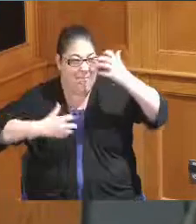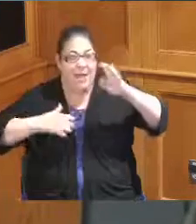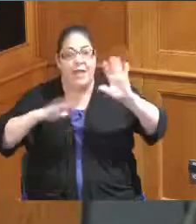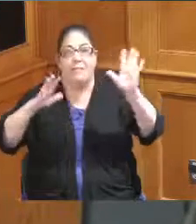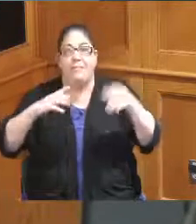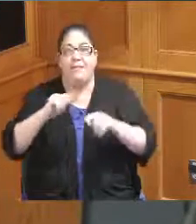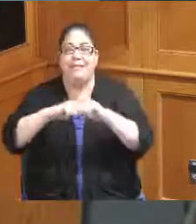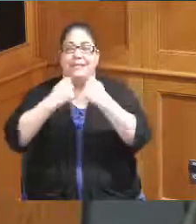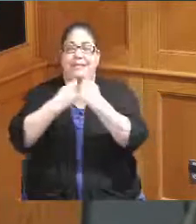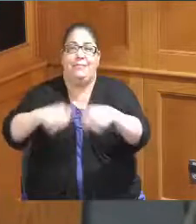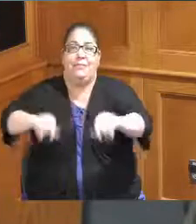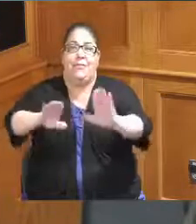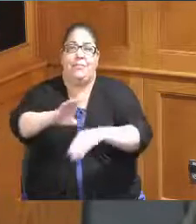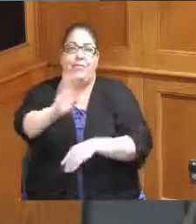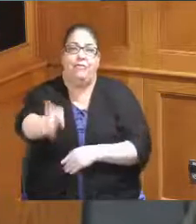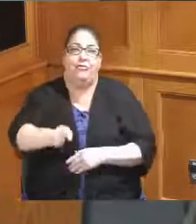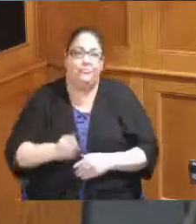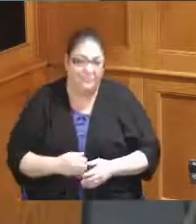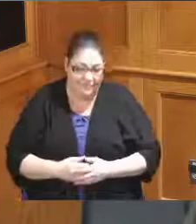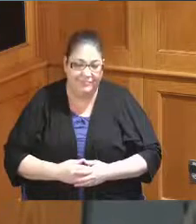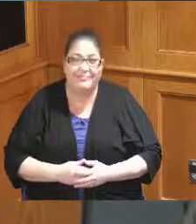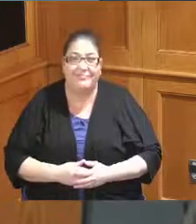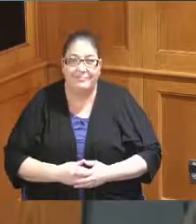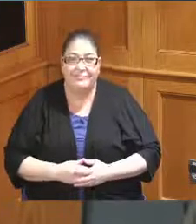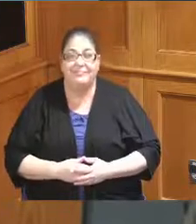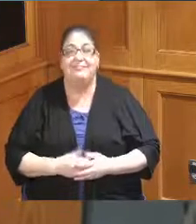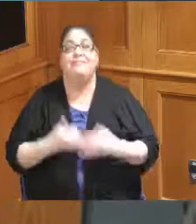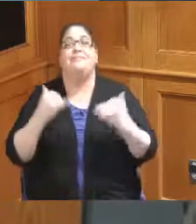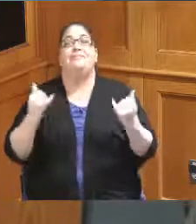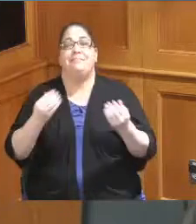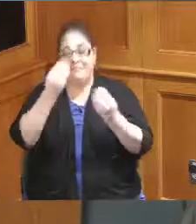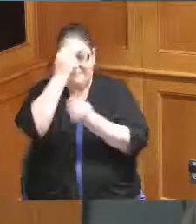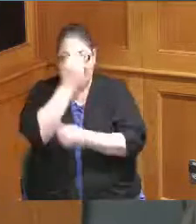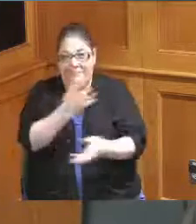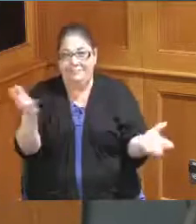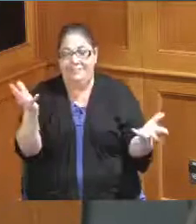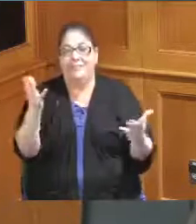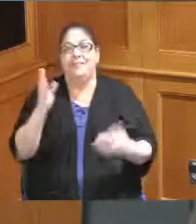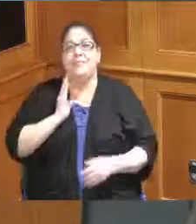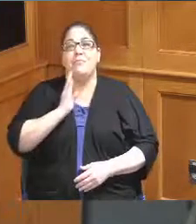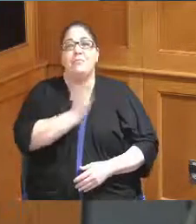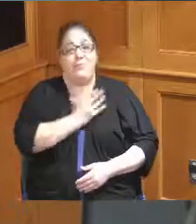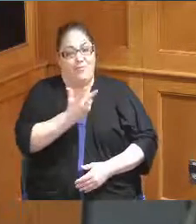gave up I'll count for that now therefore beer proclaimed that the Board of County Commissioners